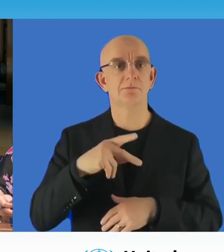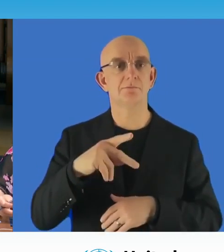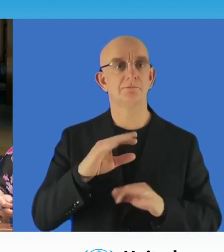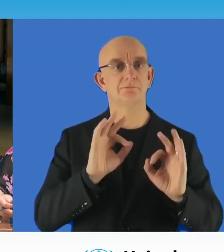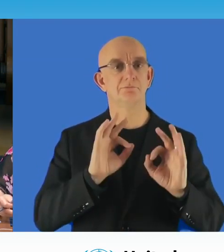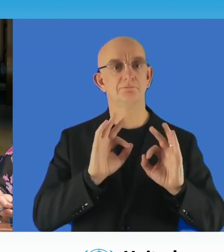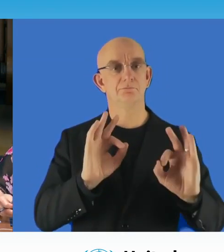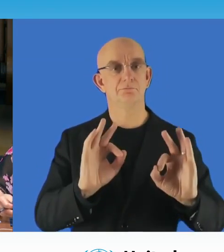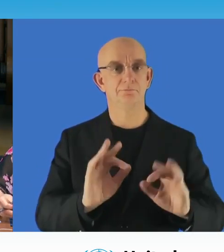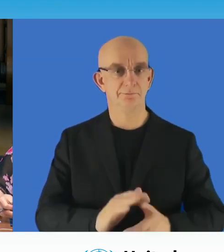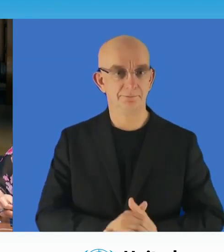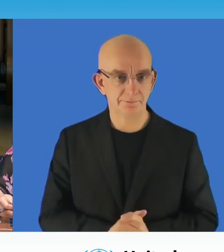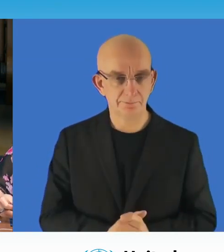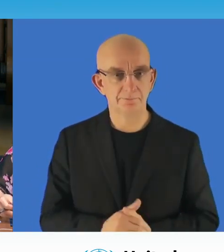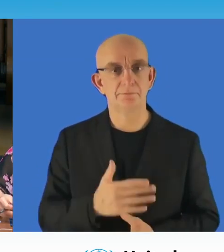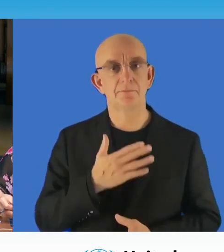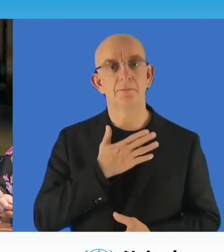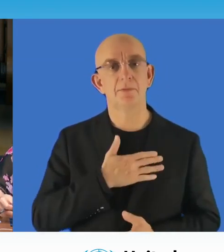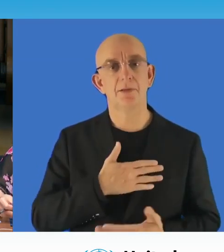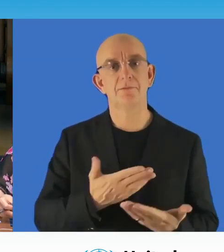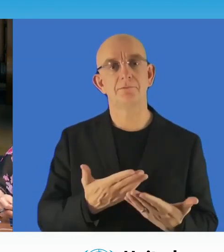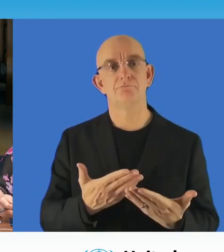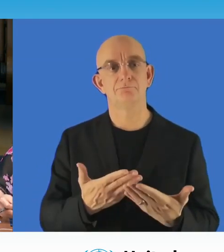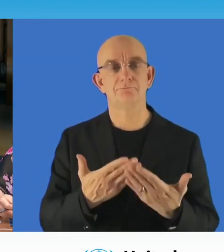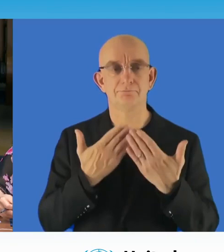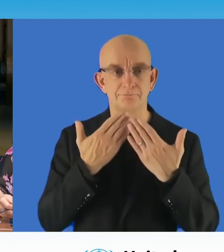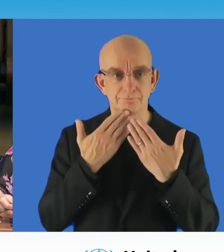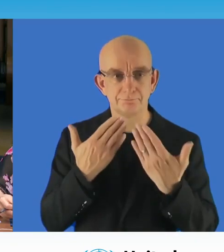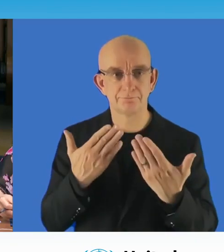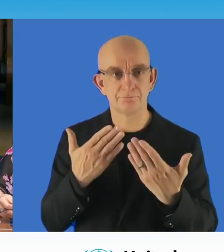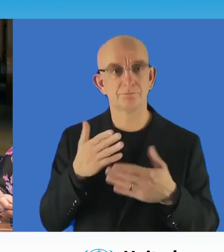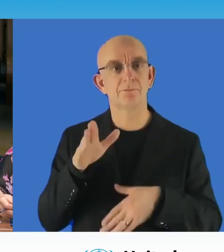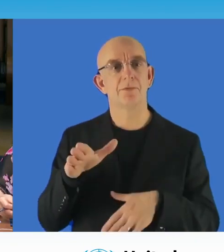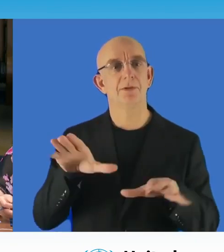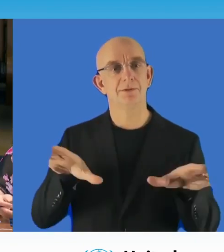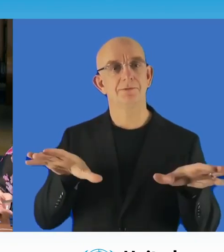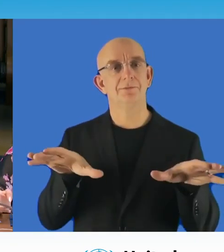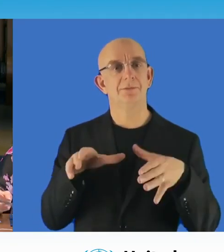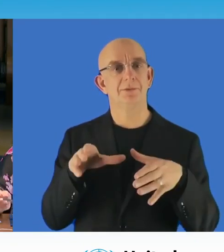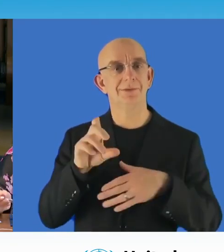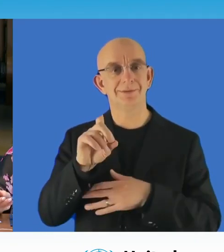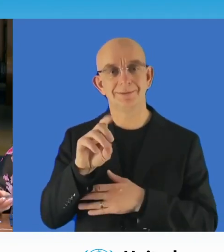GR gratitude to the Secretariat to Desa for their valuable support and technical assistance